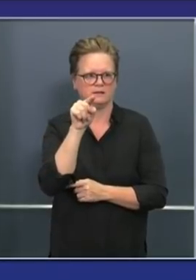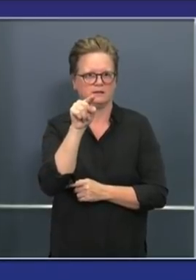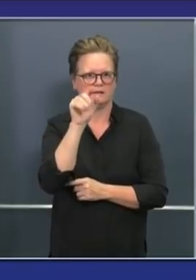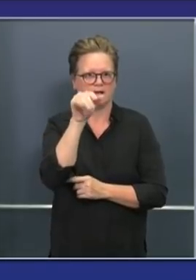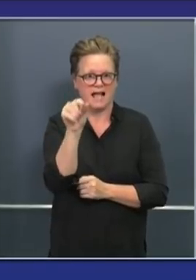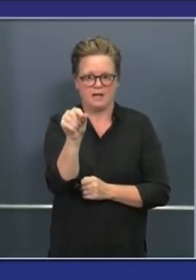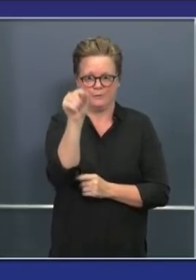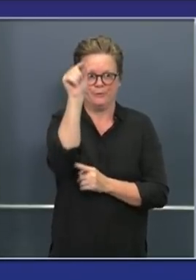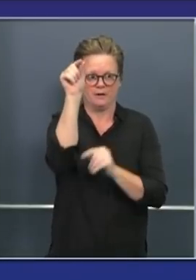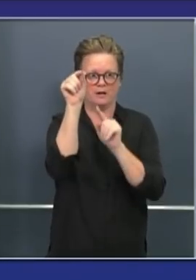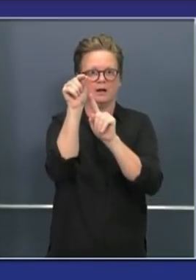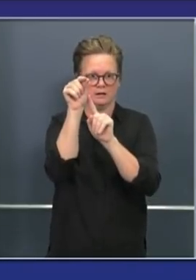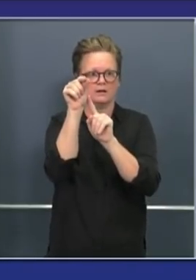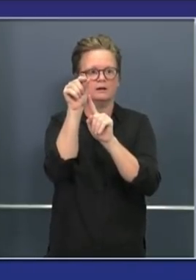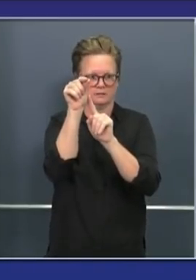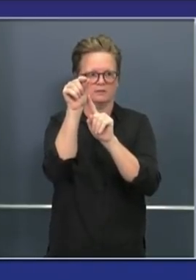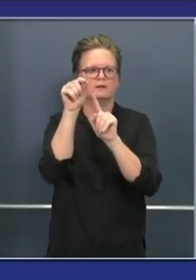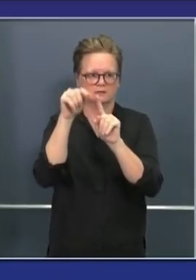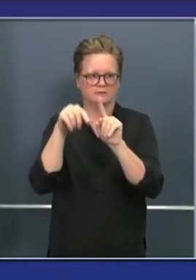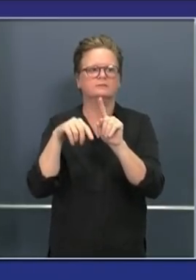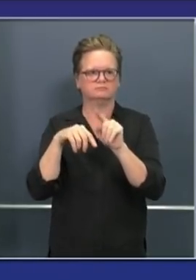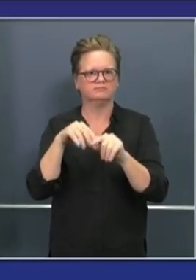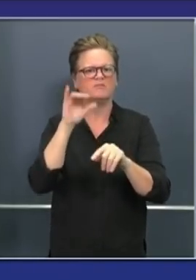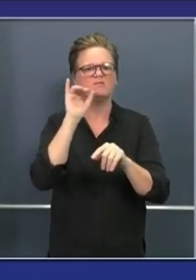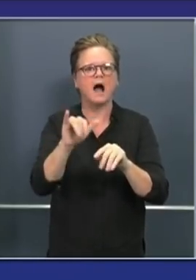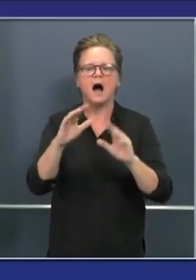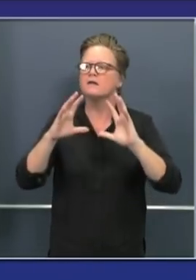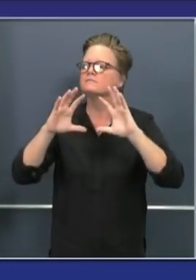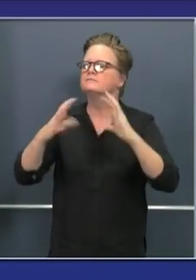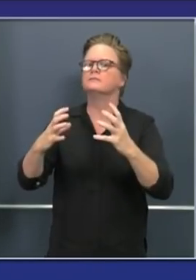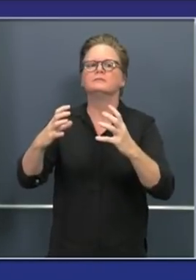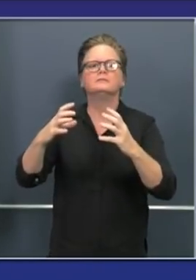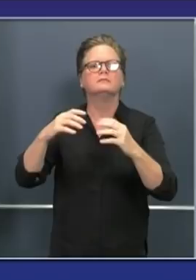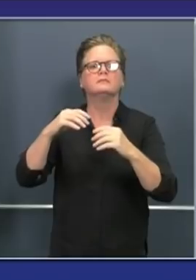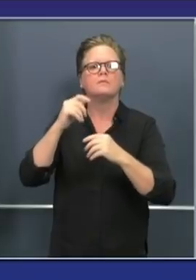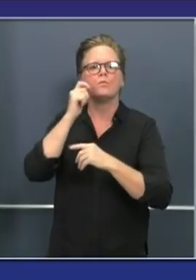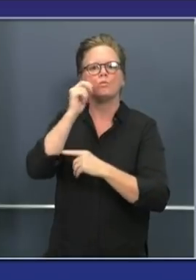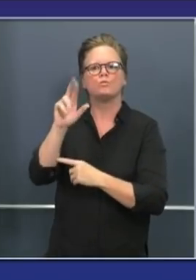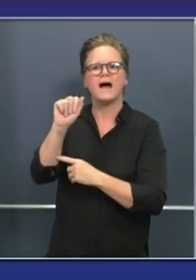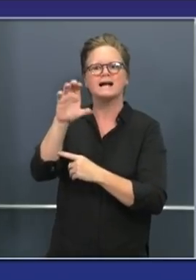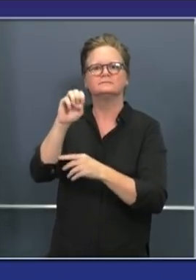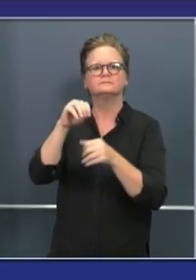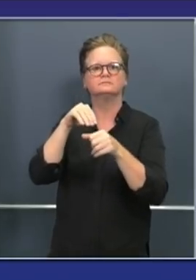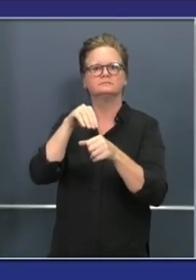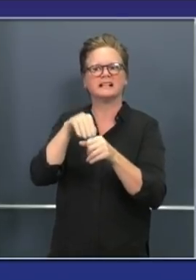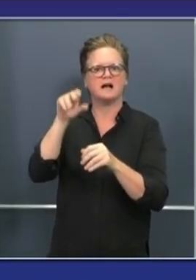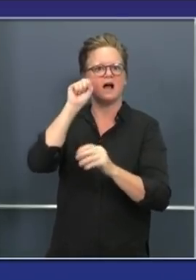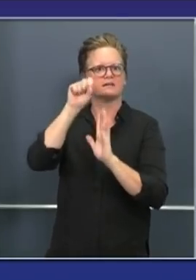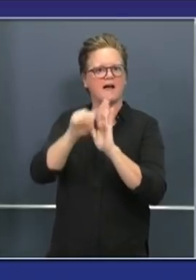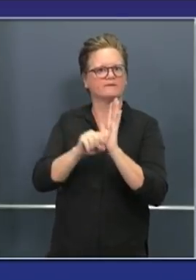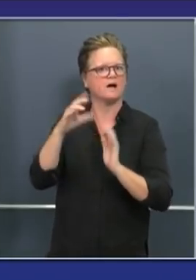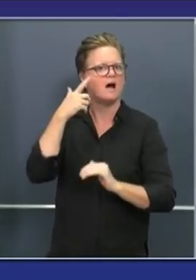IS THE PERCENT OF THAT ETHNIC OR RACIAL GROUP IN THE POPULATION OF CALIFORNIA.